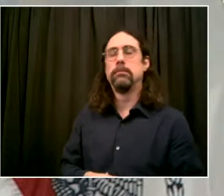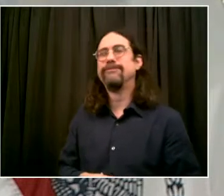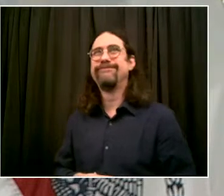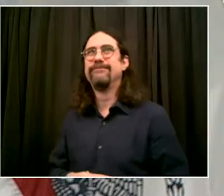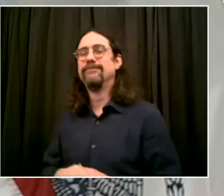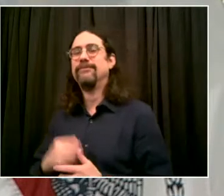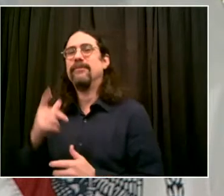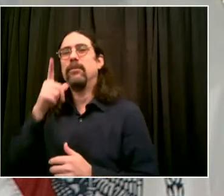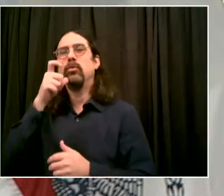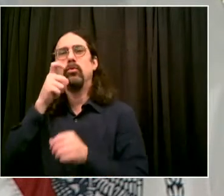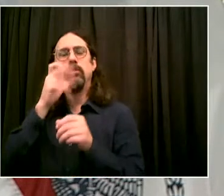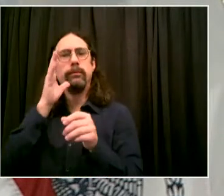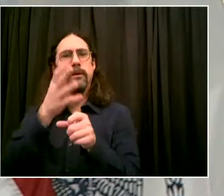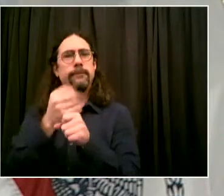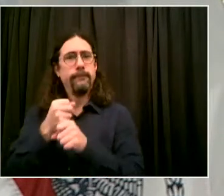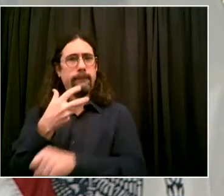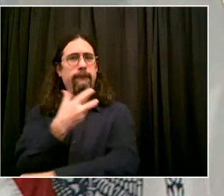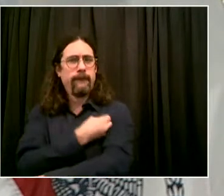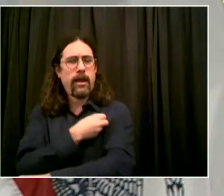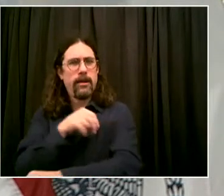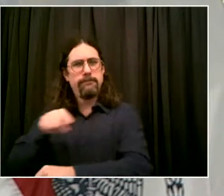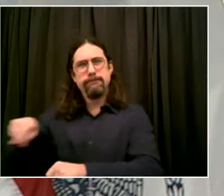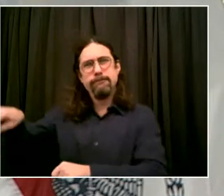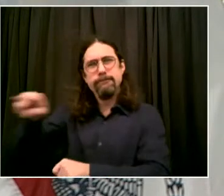HISTORICALLY DISENFRANCHISED,